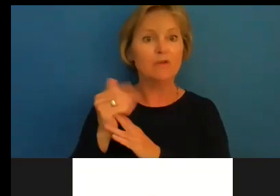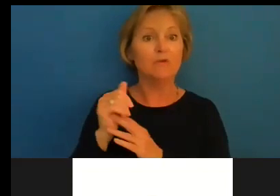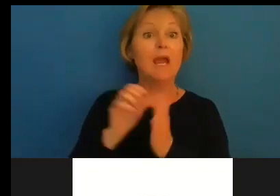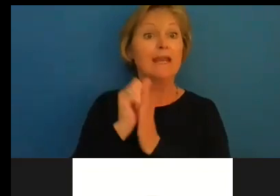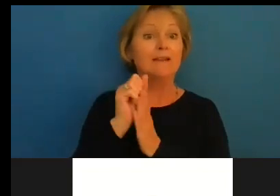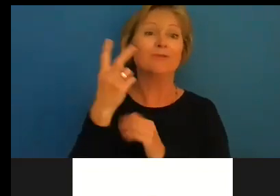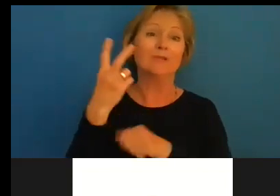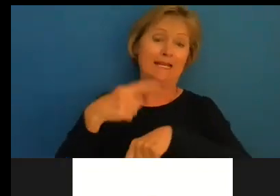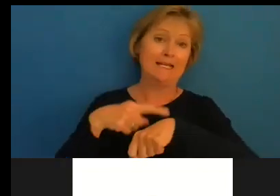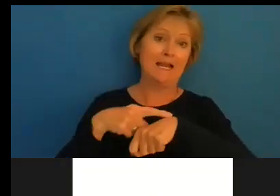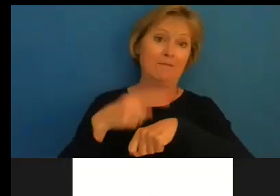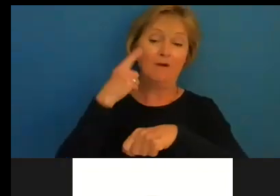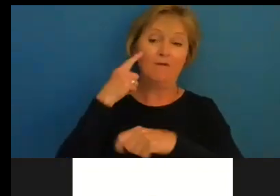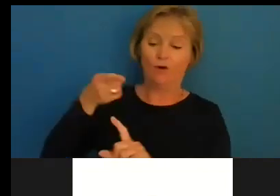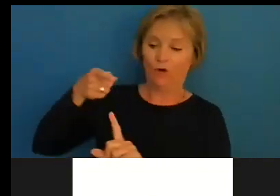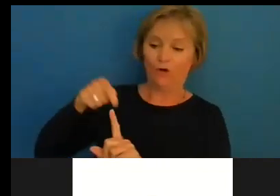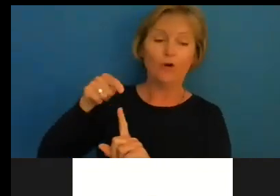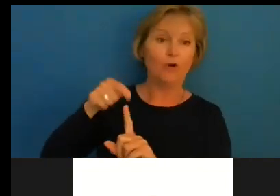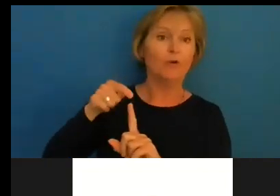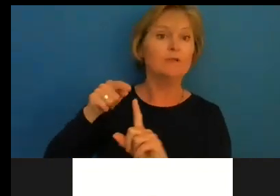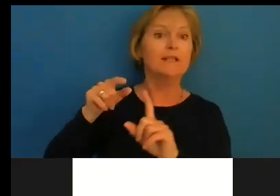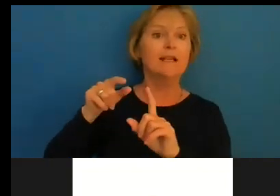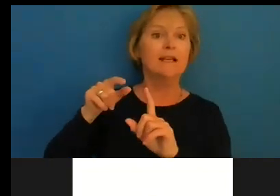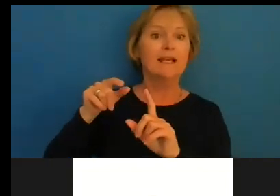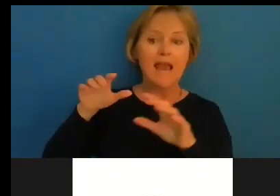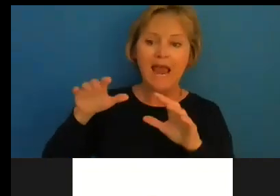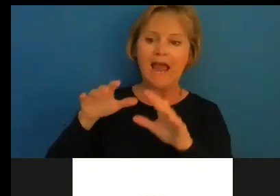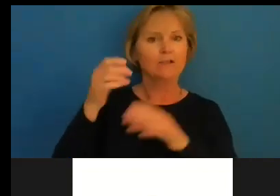So for her, it was an act of radical existence.